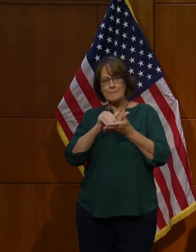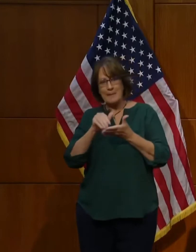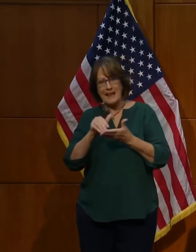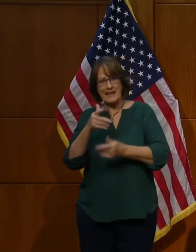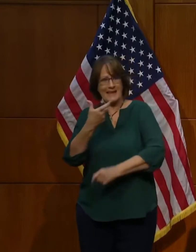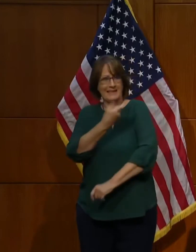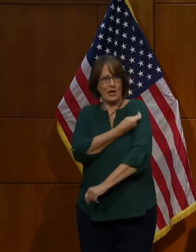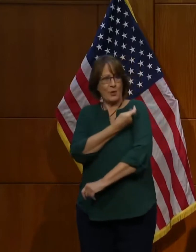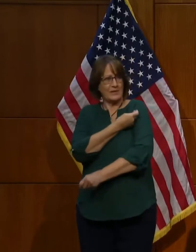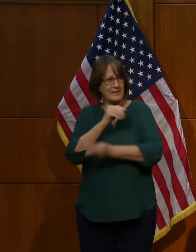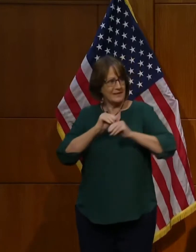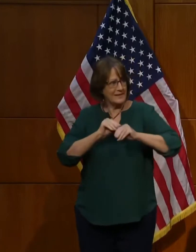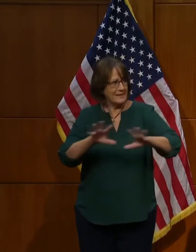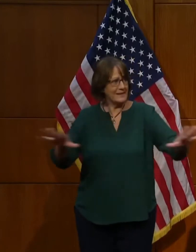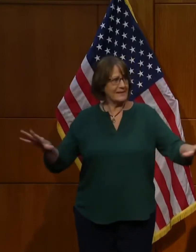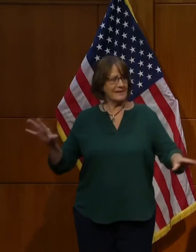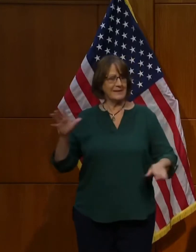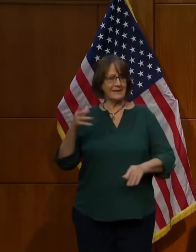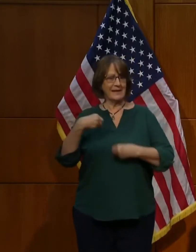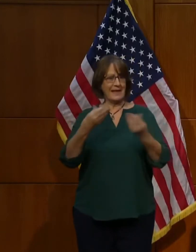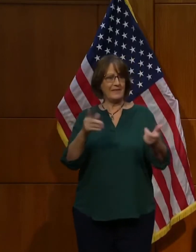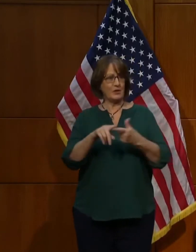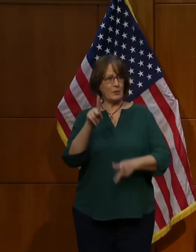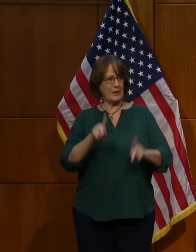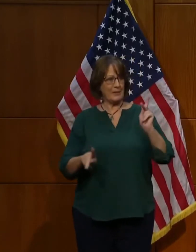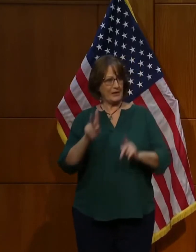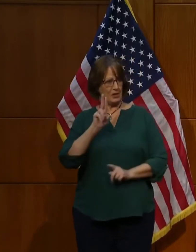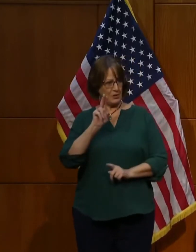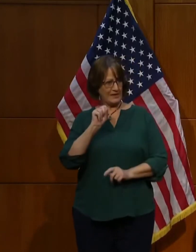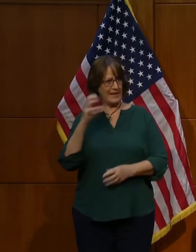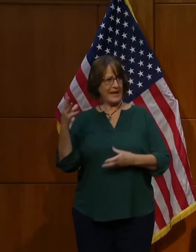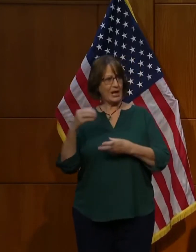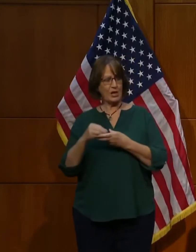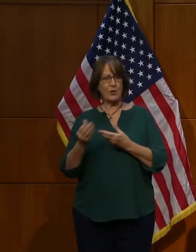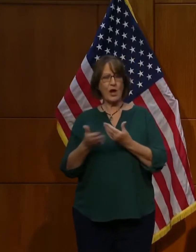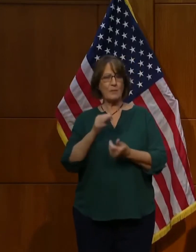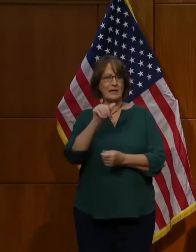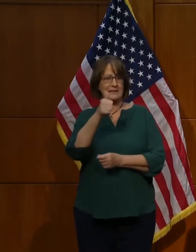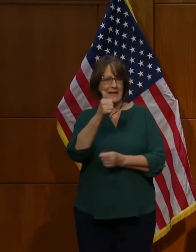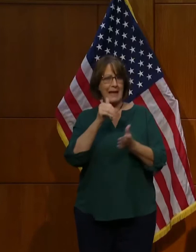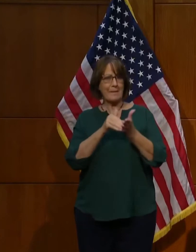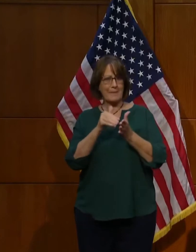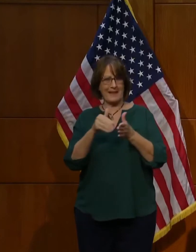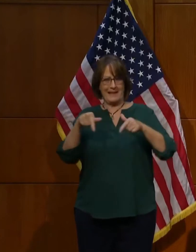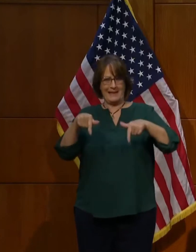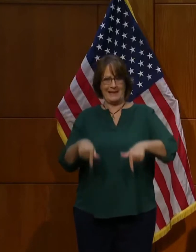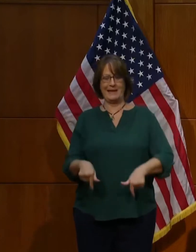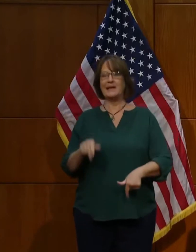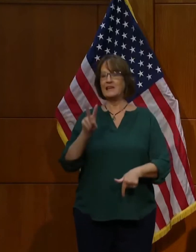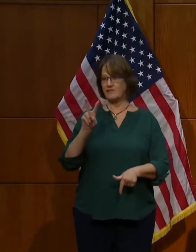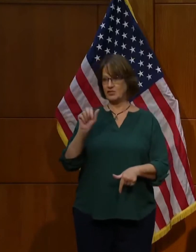in the United States, including nearly 10 million right here in